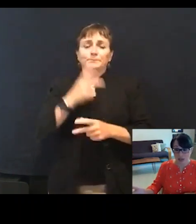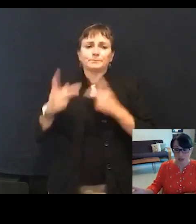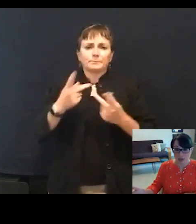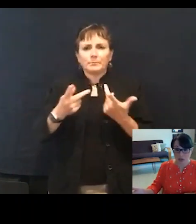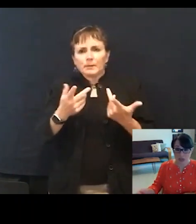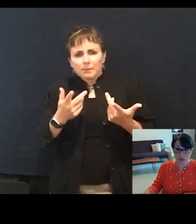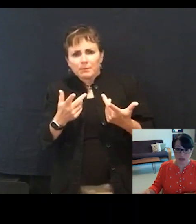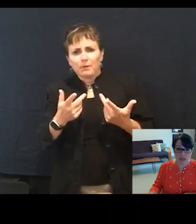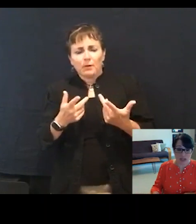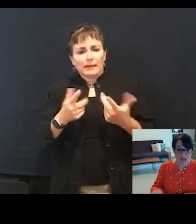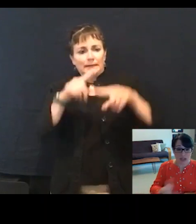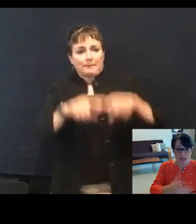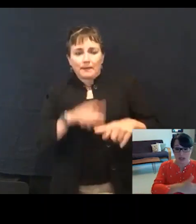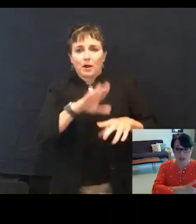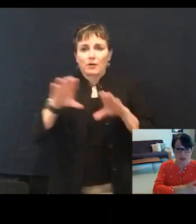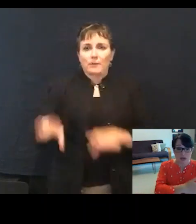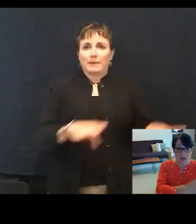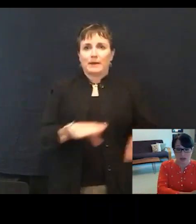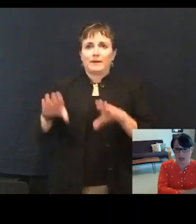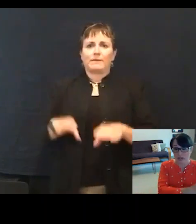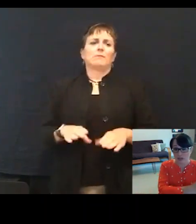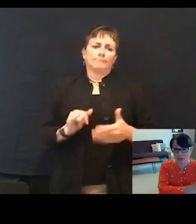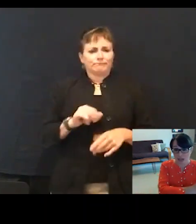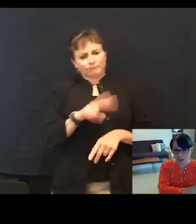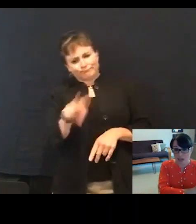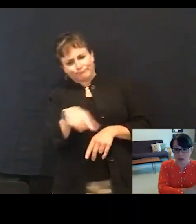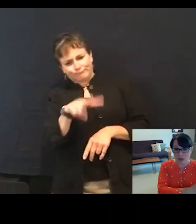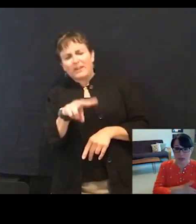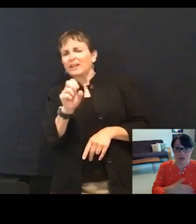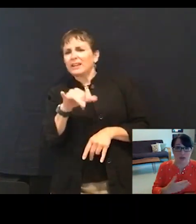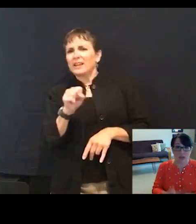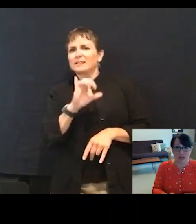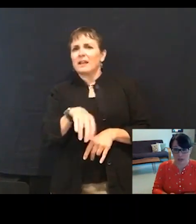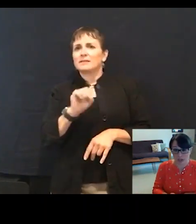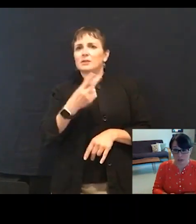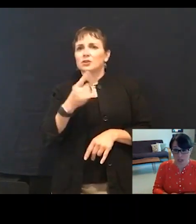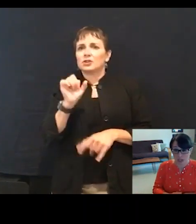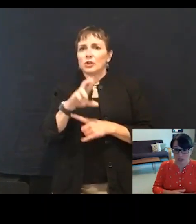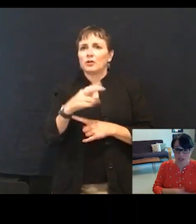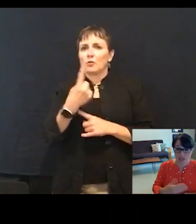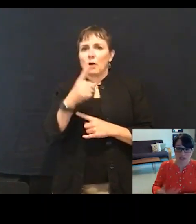a shaker-1 mouse, and yes, the daughter and the son of that shaker-1 mouse are also shaker mice because they still